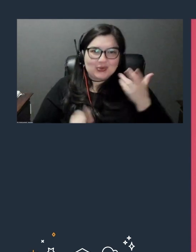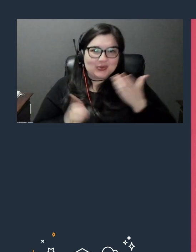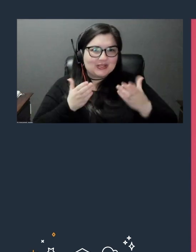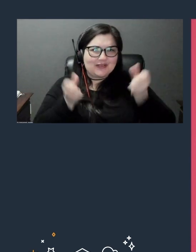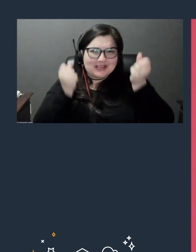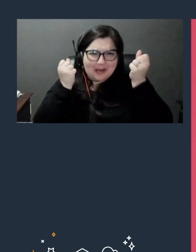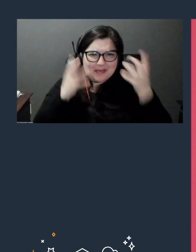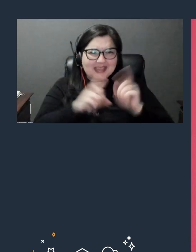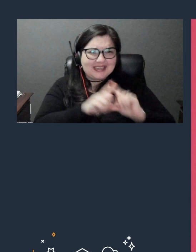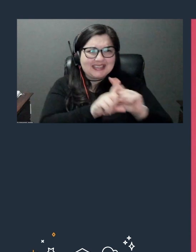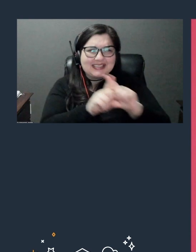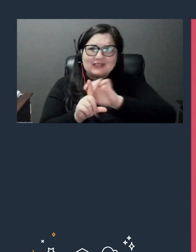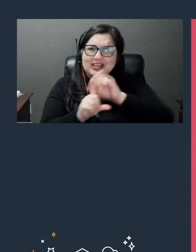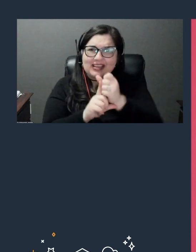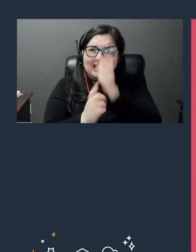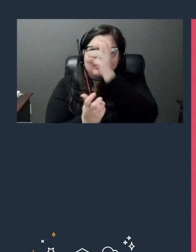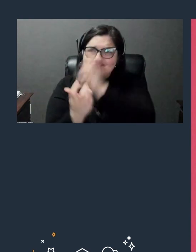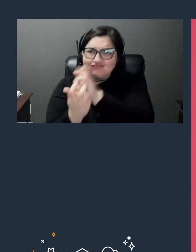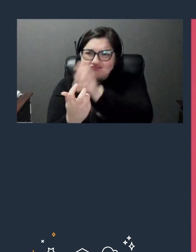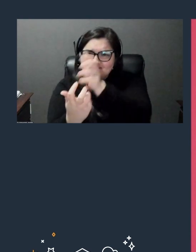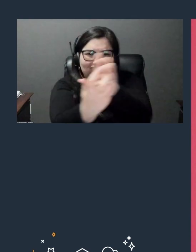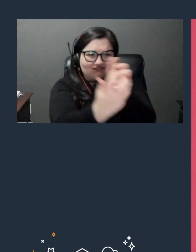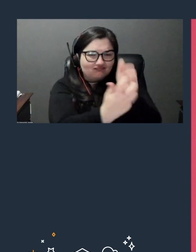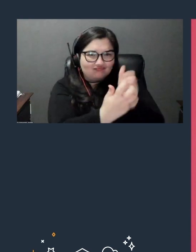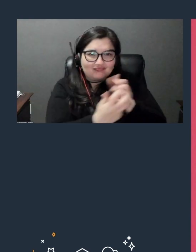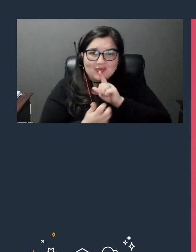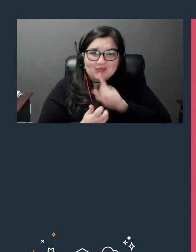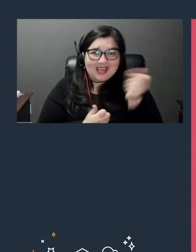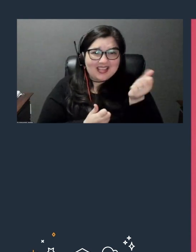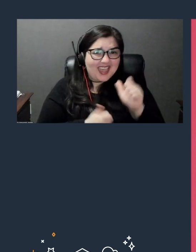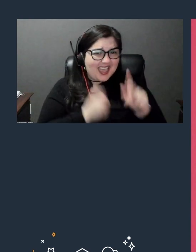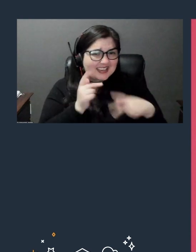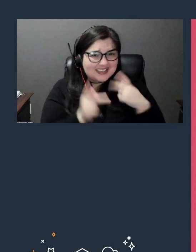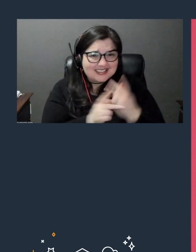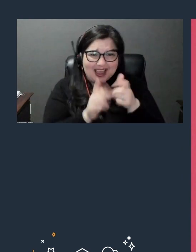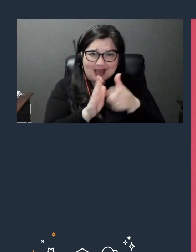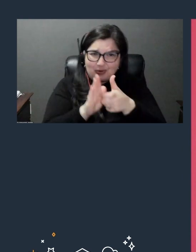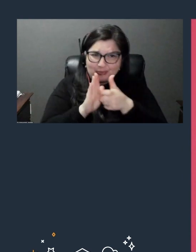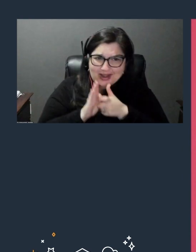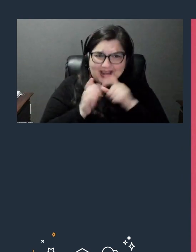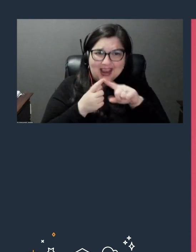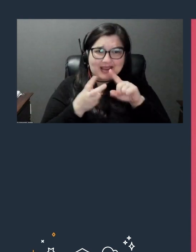meaning meeting virtually any type of requirement and any kind of workload out there in the world.